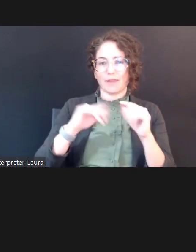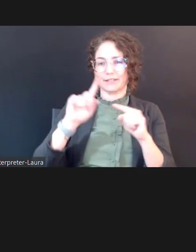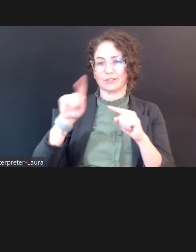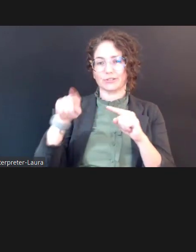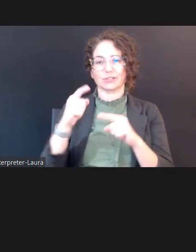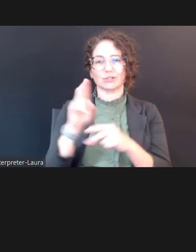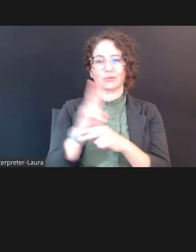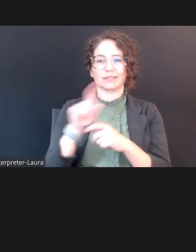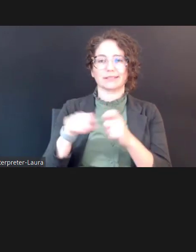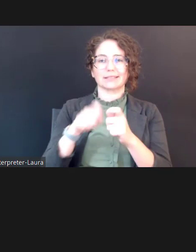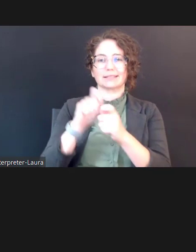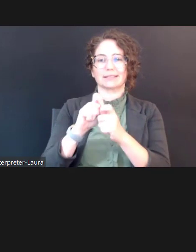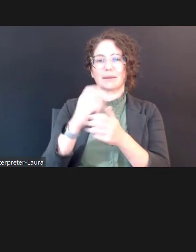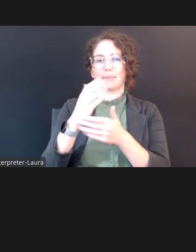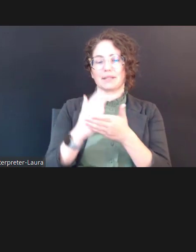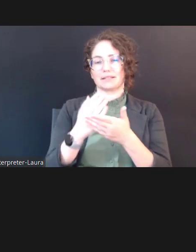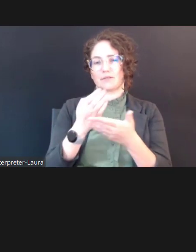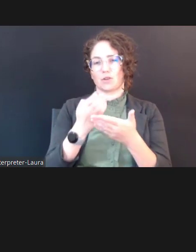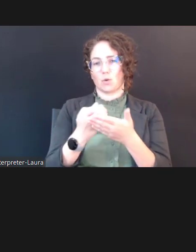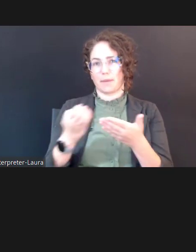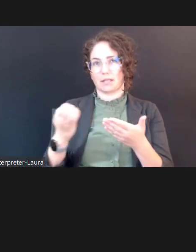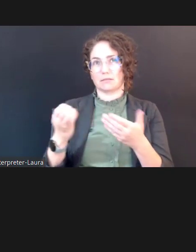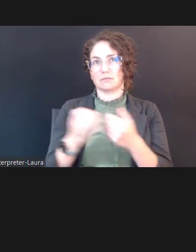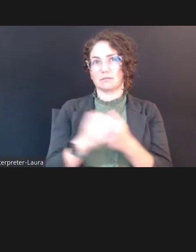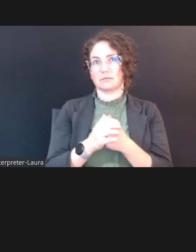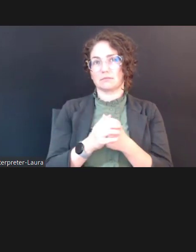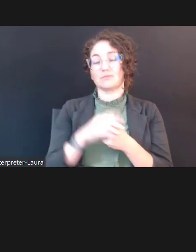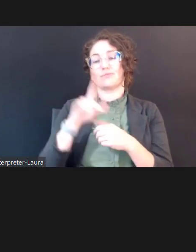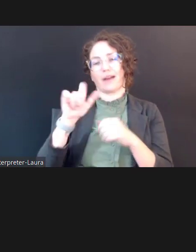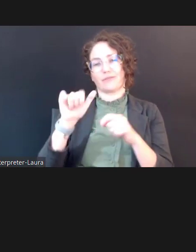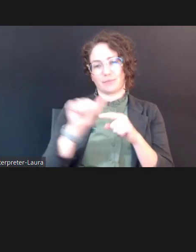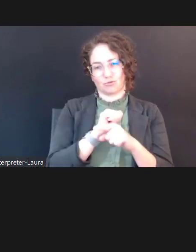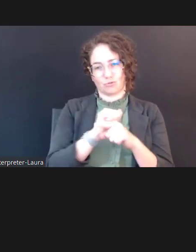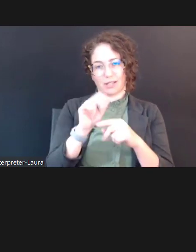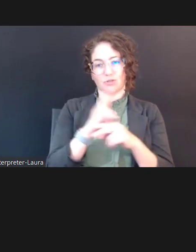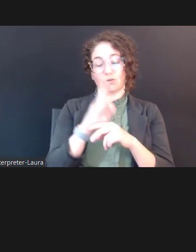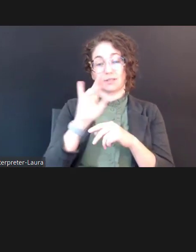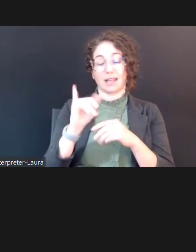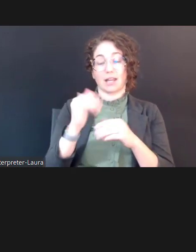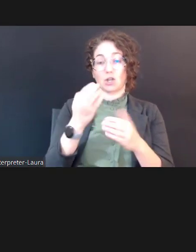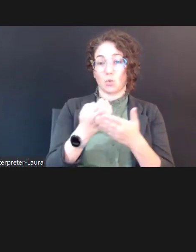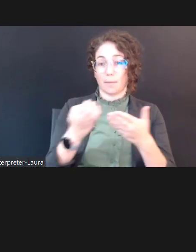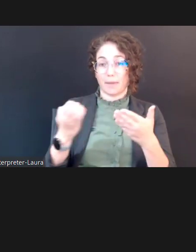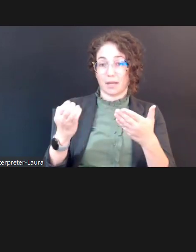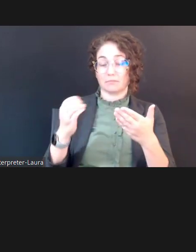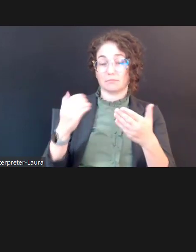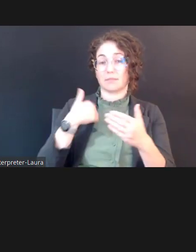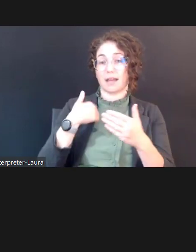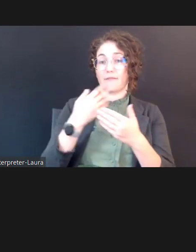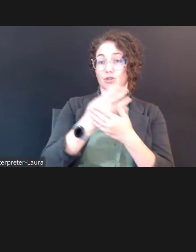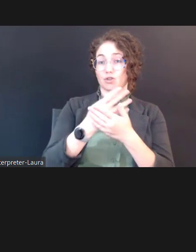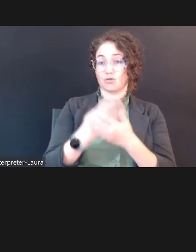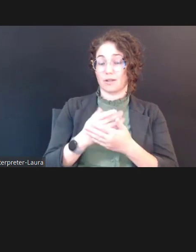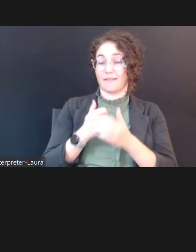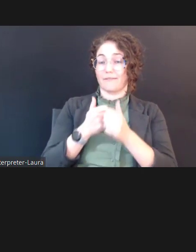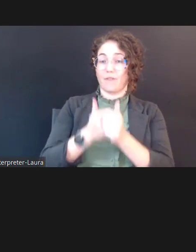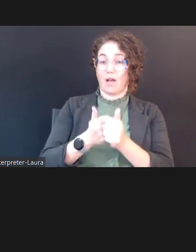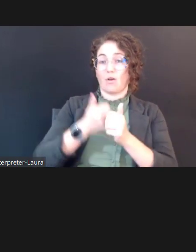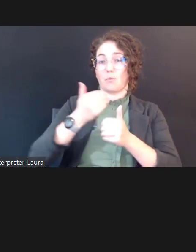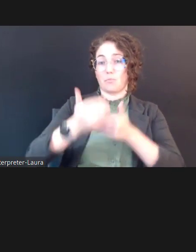You have to be trained to use the equipment and have a screening, a follow-up process built around that equipment.